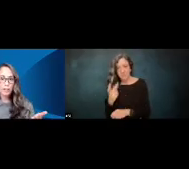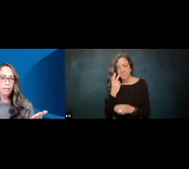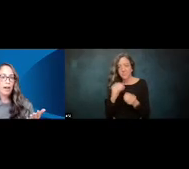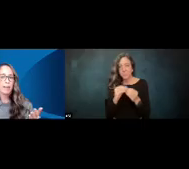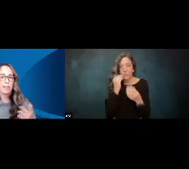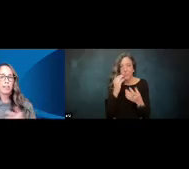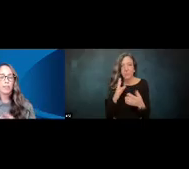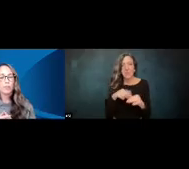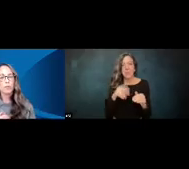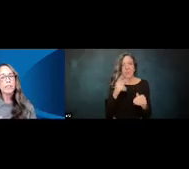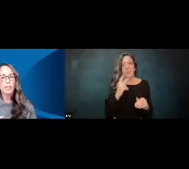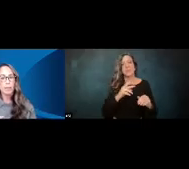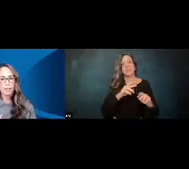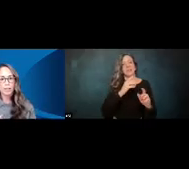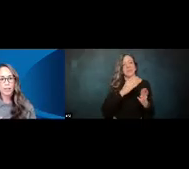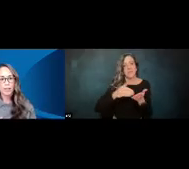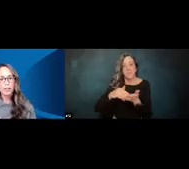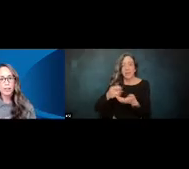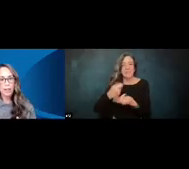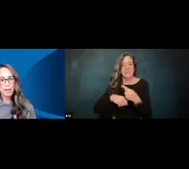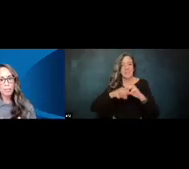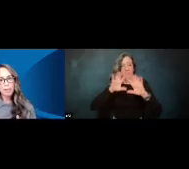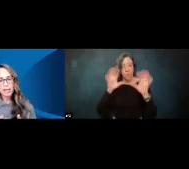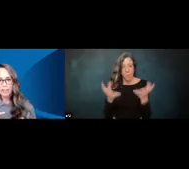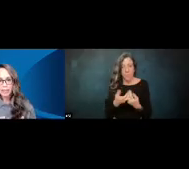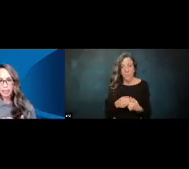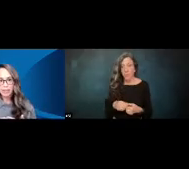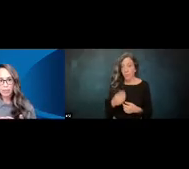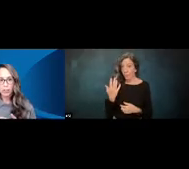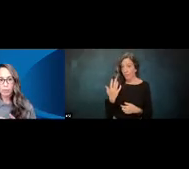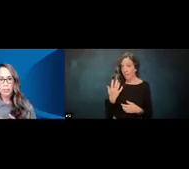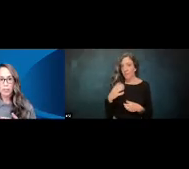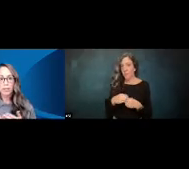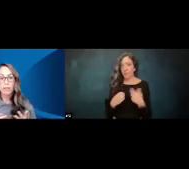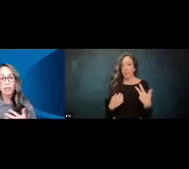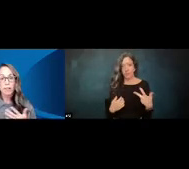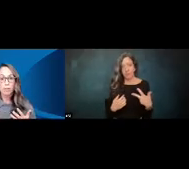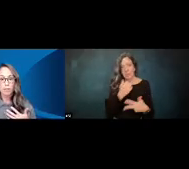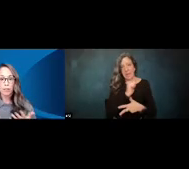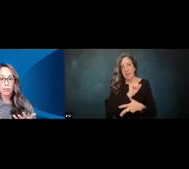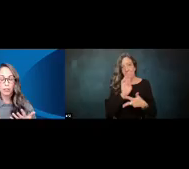indicator 5 includes three sub indicators A, B, and C, which measure different levels of